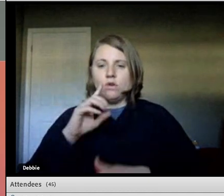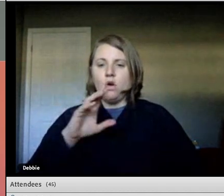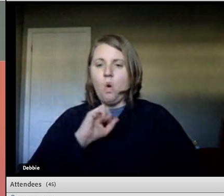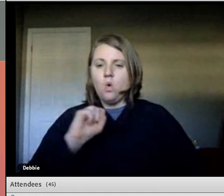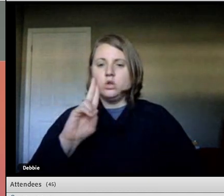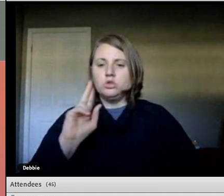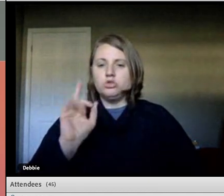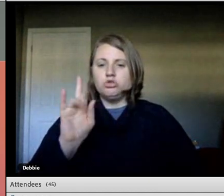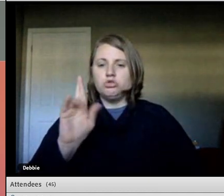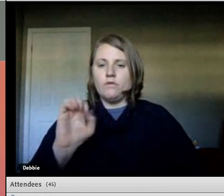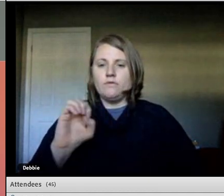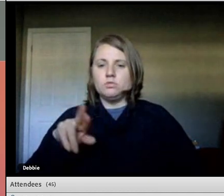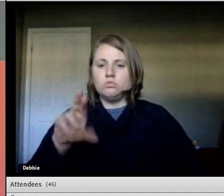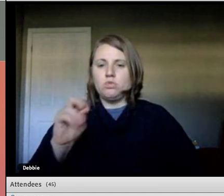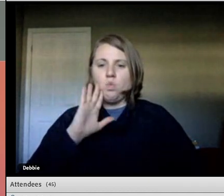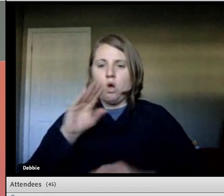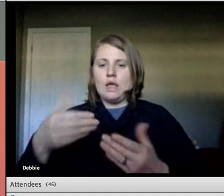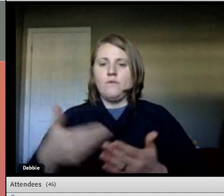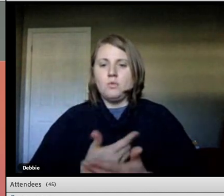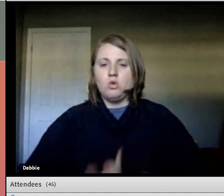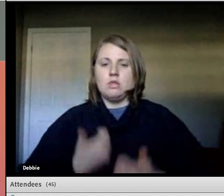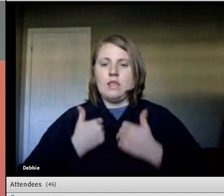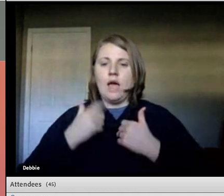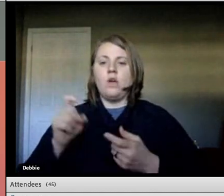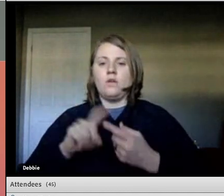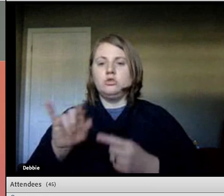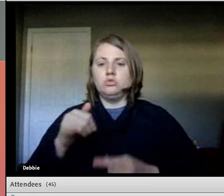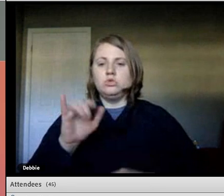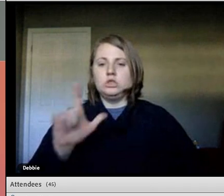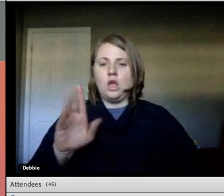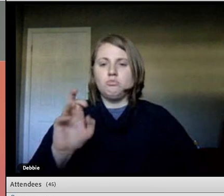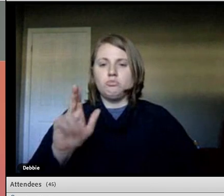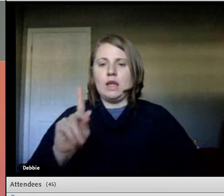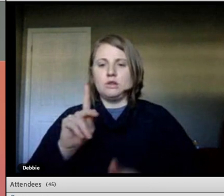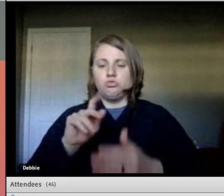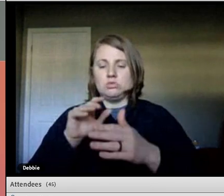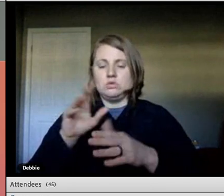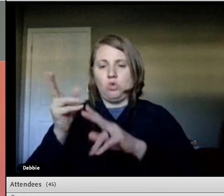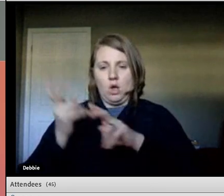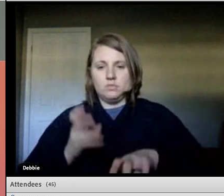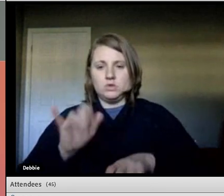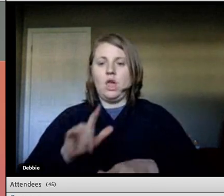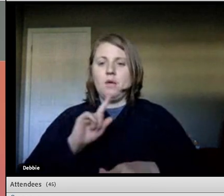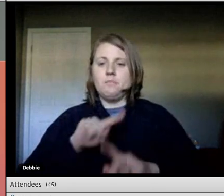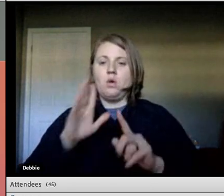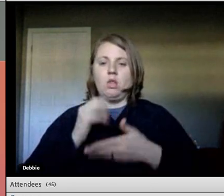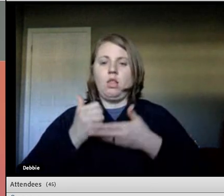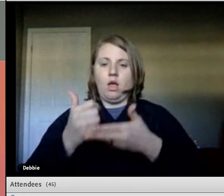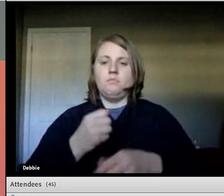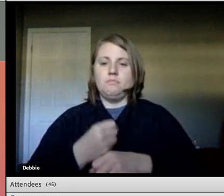You probably do need to jailbreak to get it on there, but that would make a huge difference.